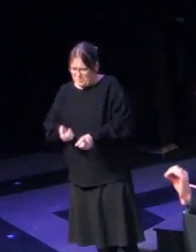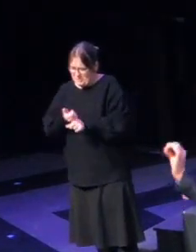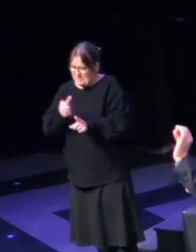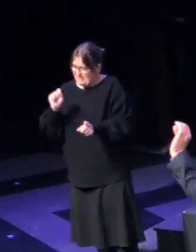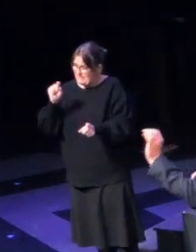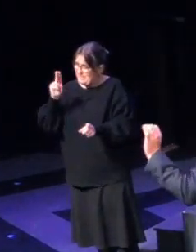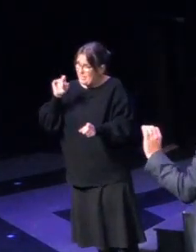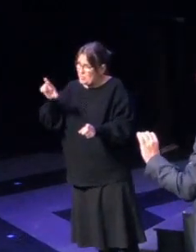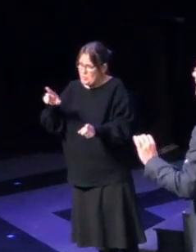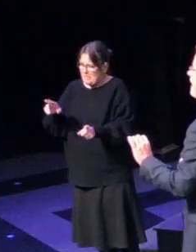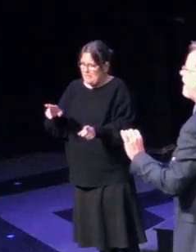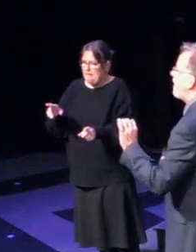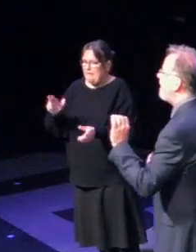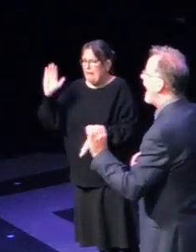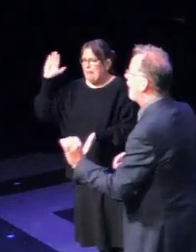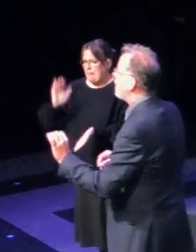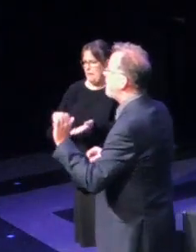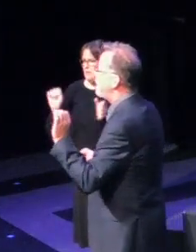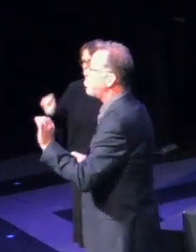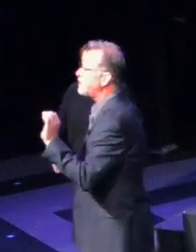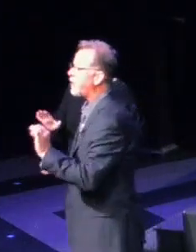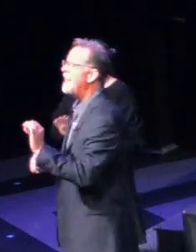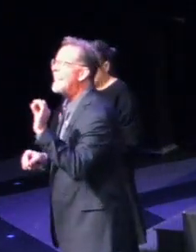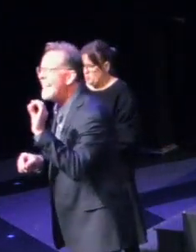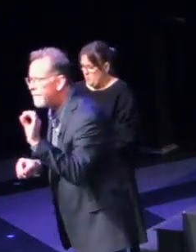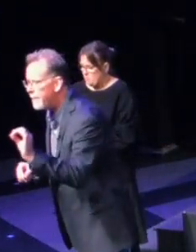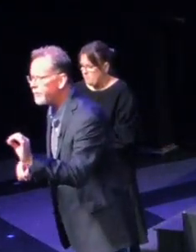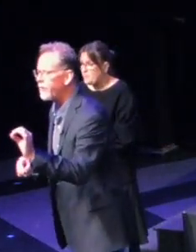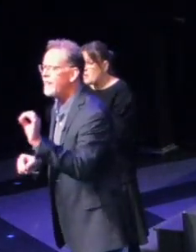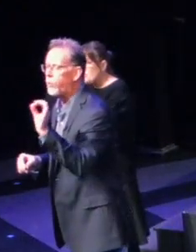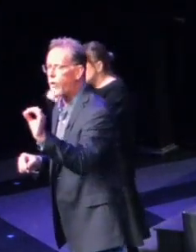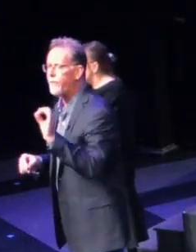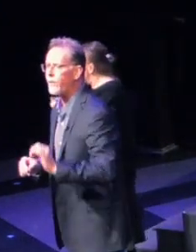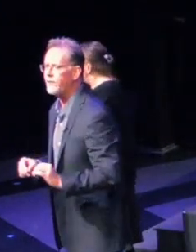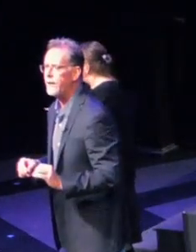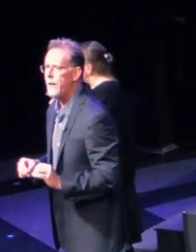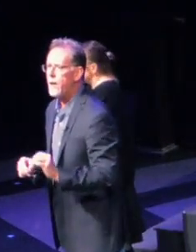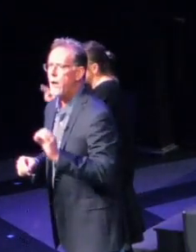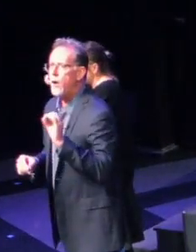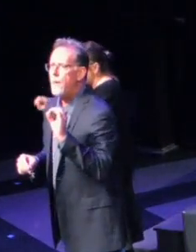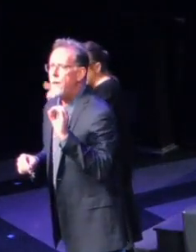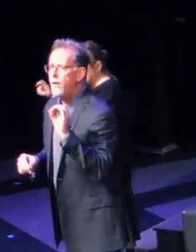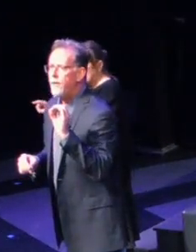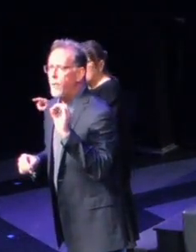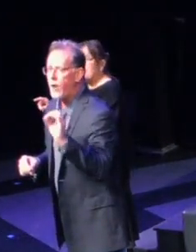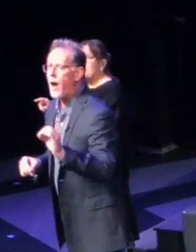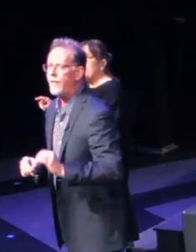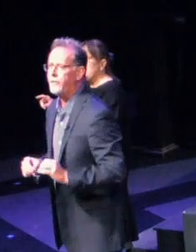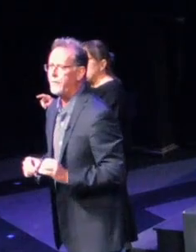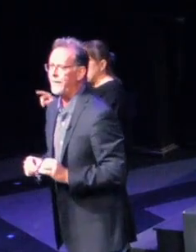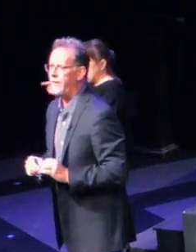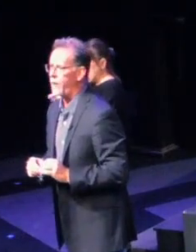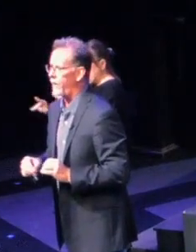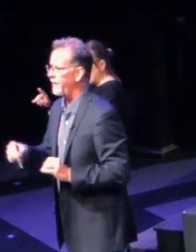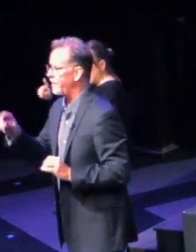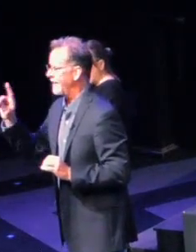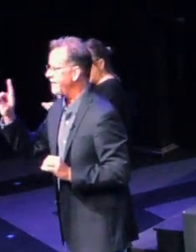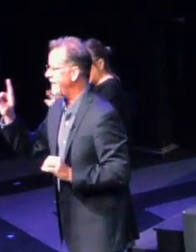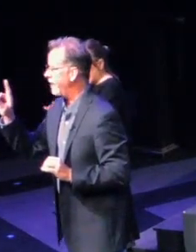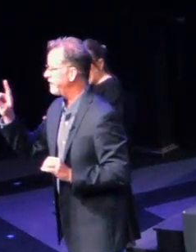Research tells us that people who stutter, people who start in the workforce, their colleagues believe that they are less intelligent,